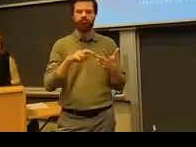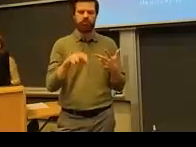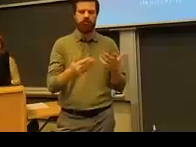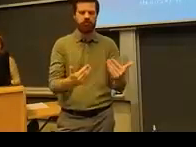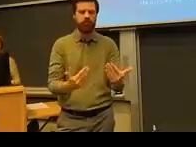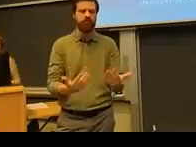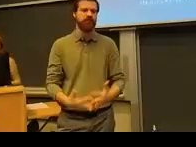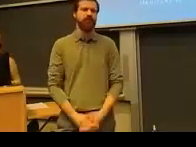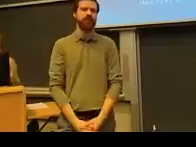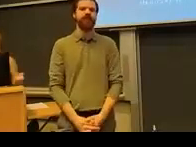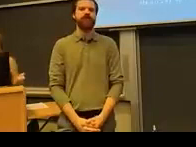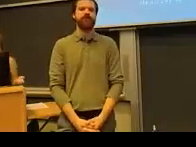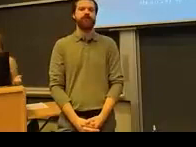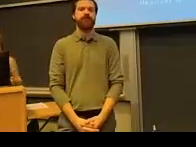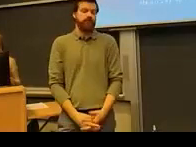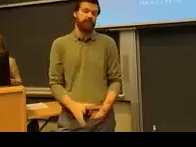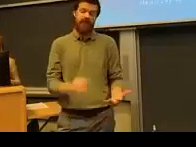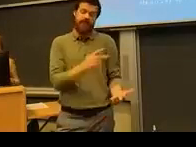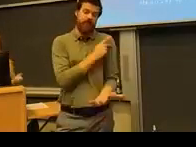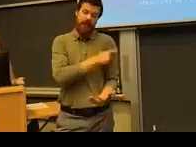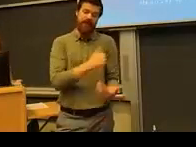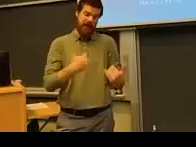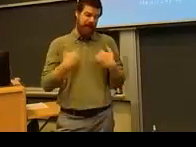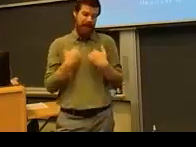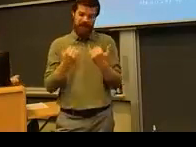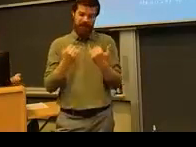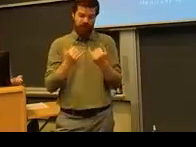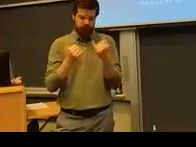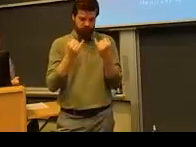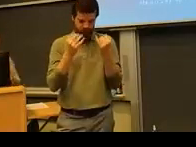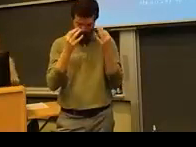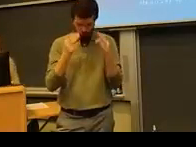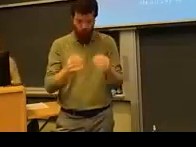um and ultimately the patient has the autonomy to leave um if they are just not ready and this